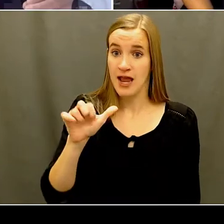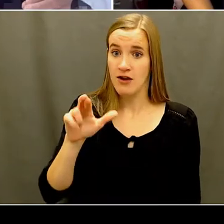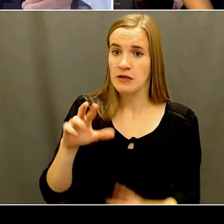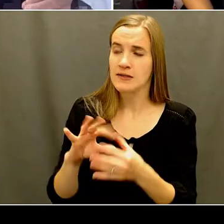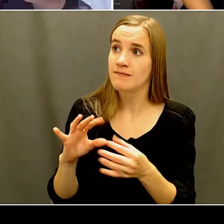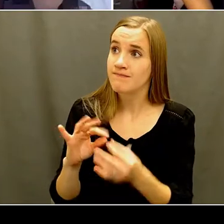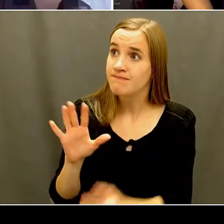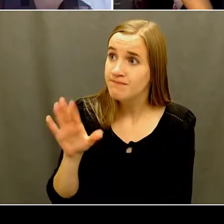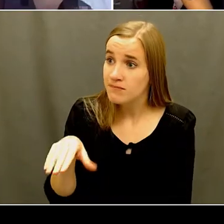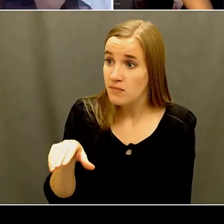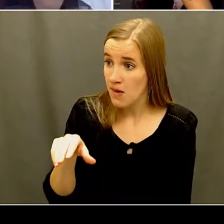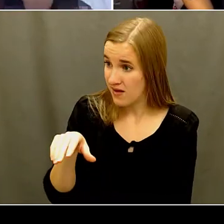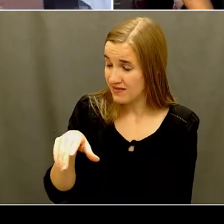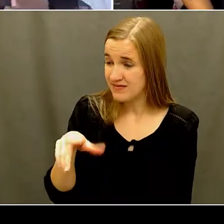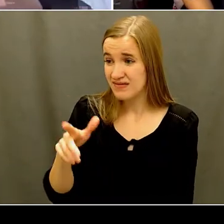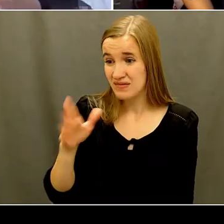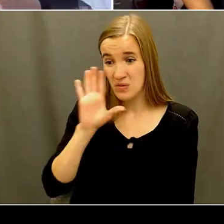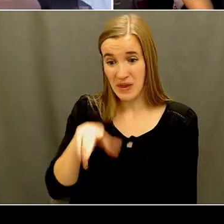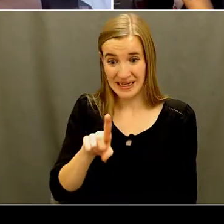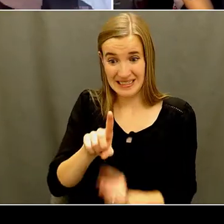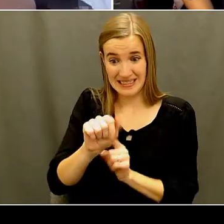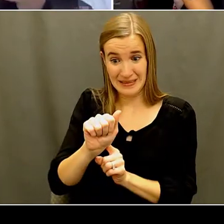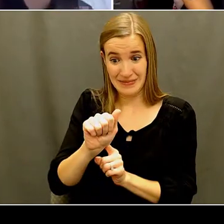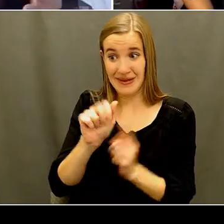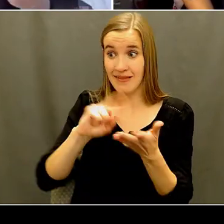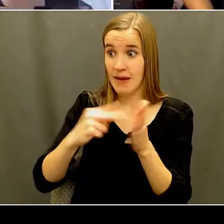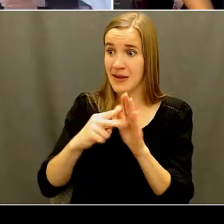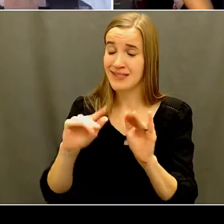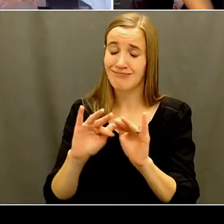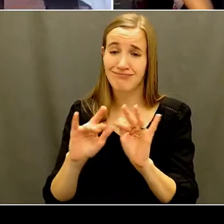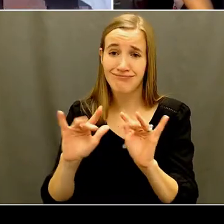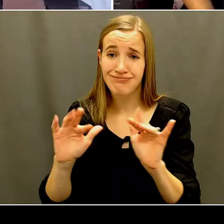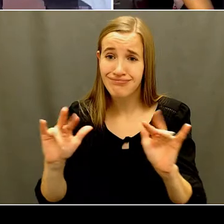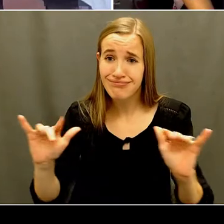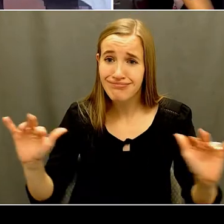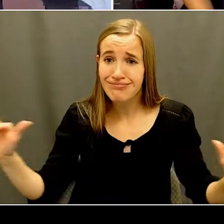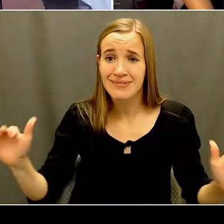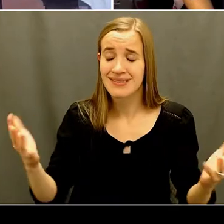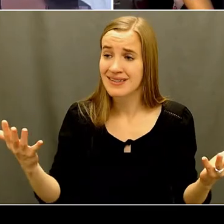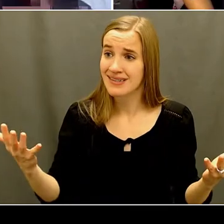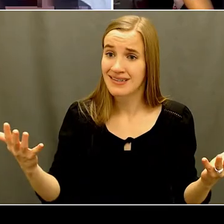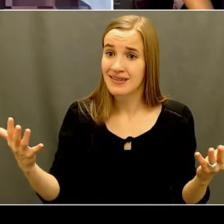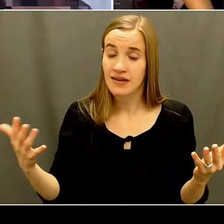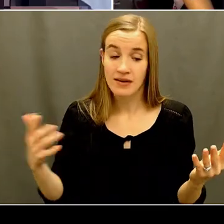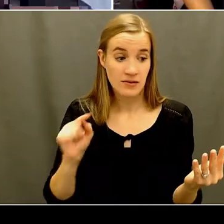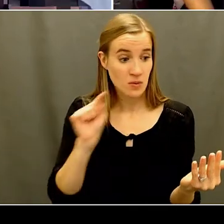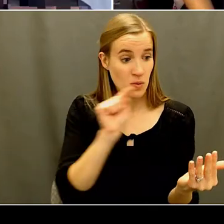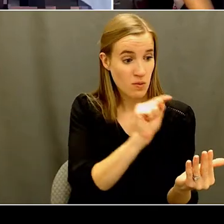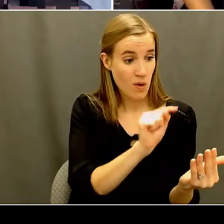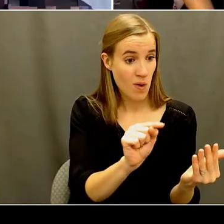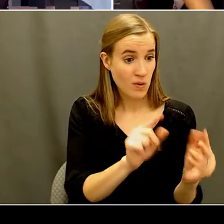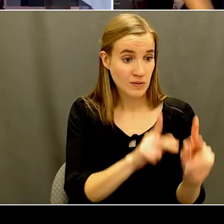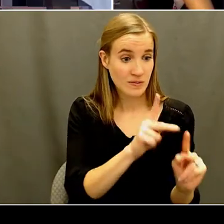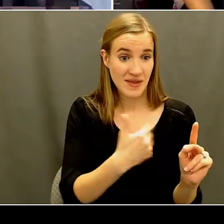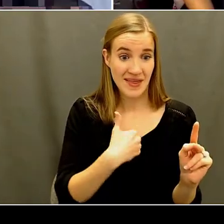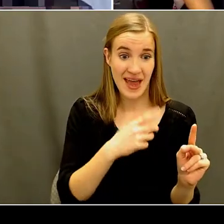Whoa, I can't believe you understand this. And then he goes, How do you make sure that people with Alzheimer's disease and traumatic brain injuries